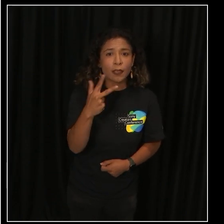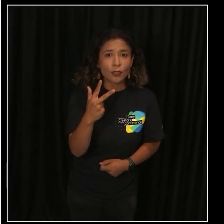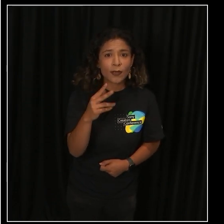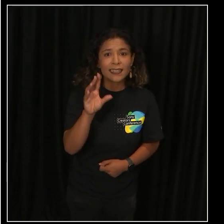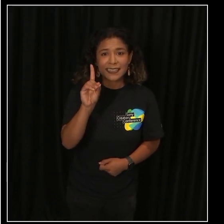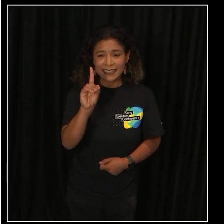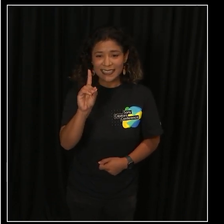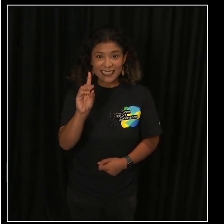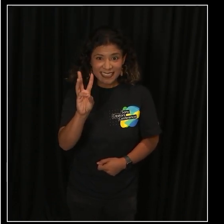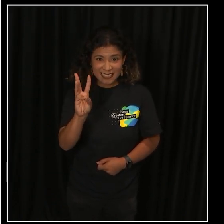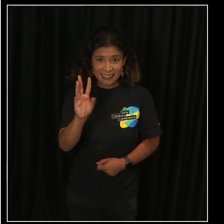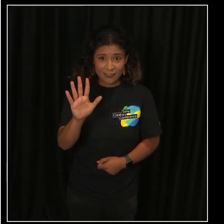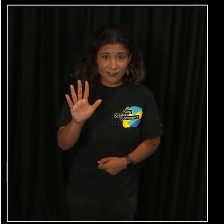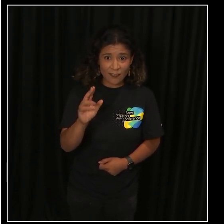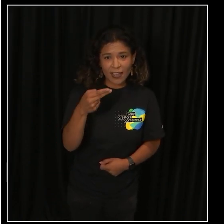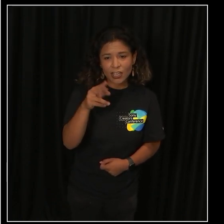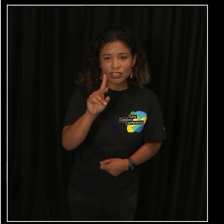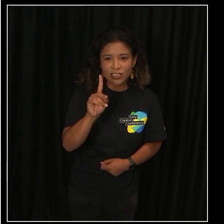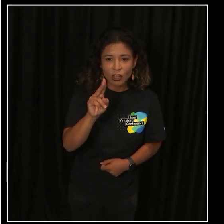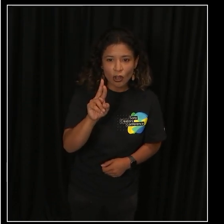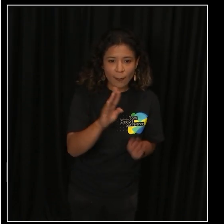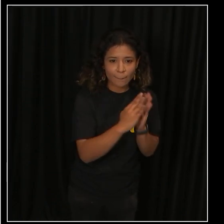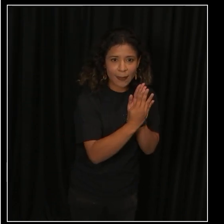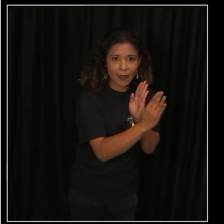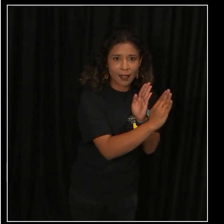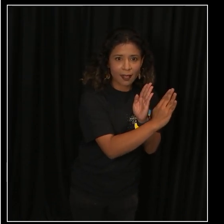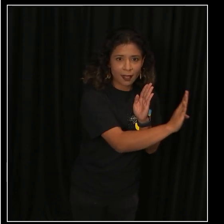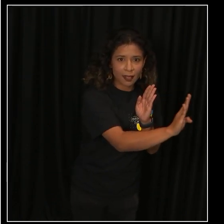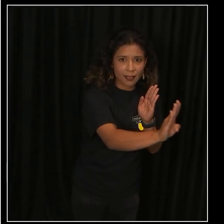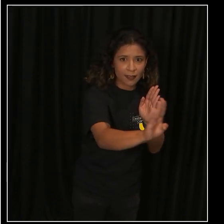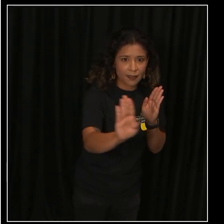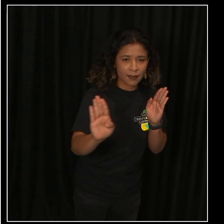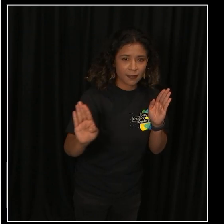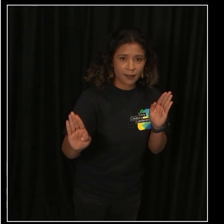It is not as strong peak brightness of the high end HDR TVs,